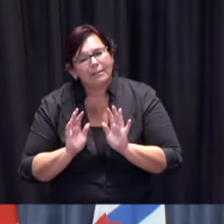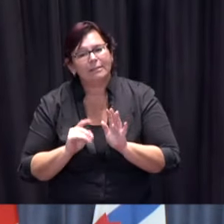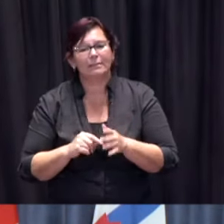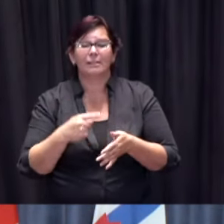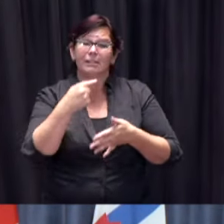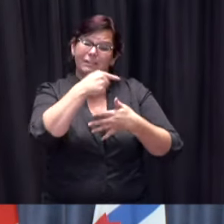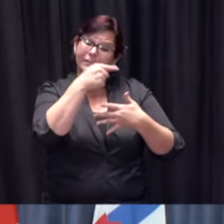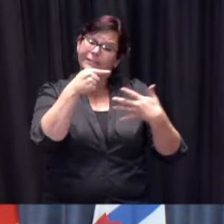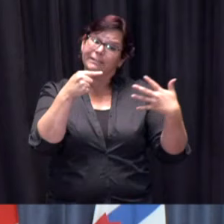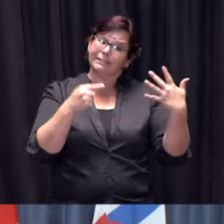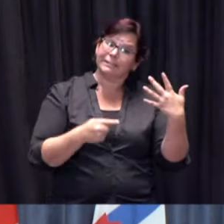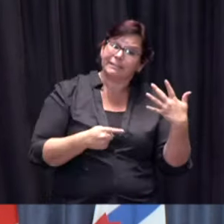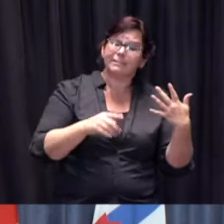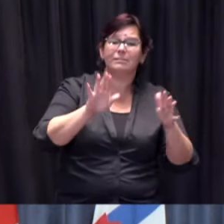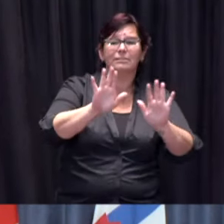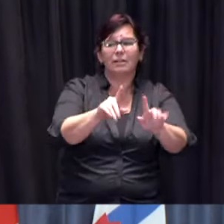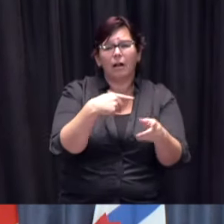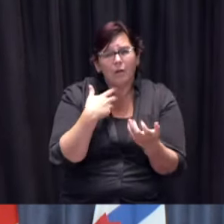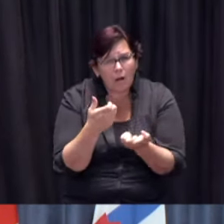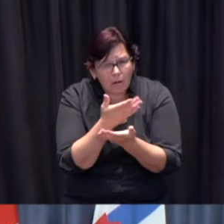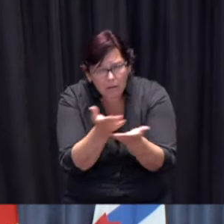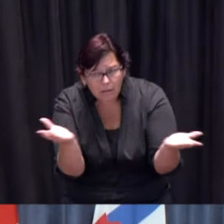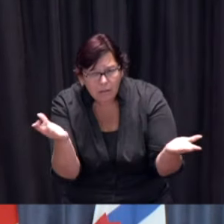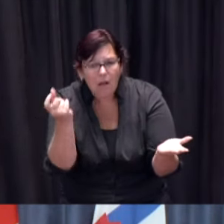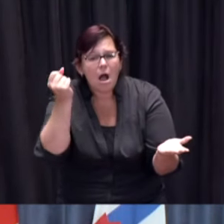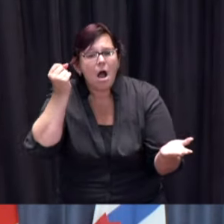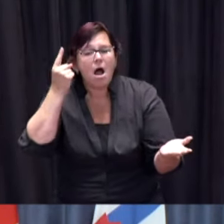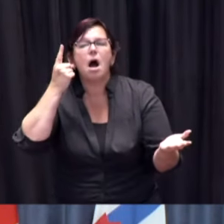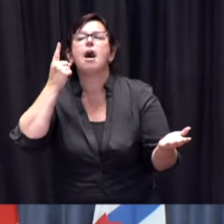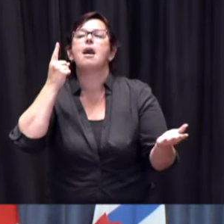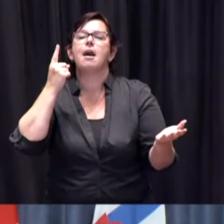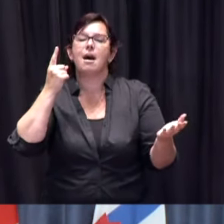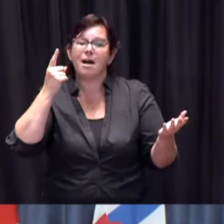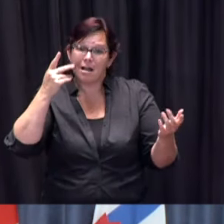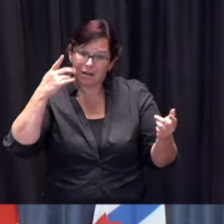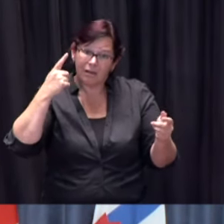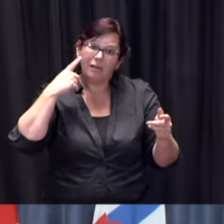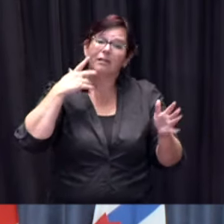that to stay open they need to follow the measures that we're putting in place